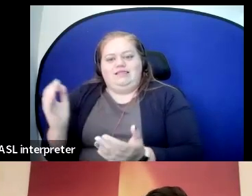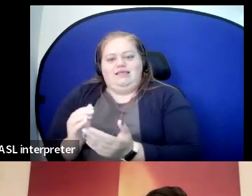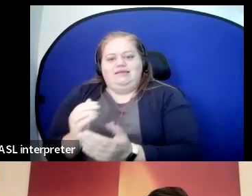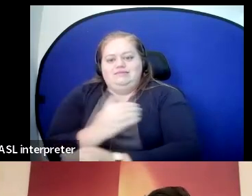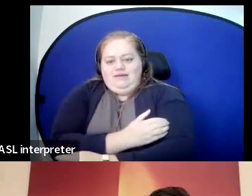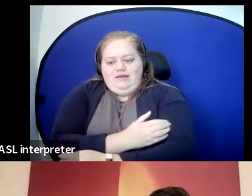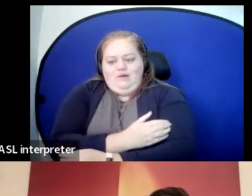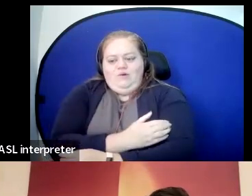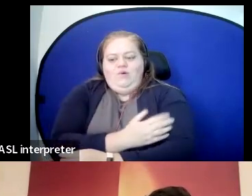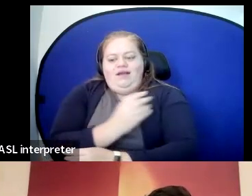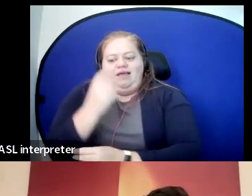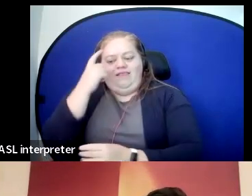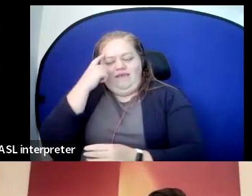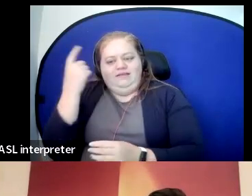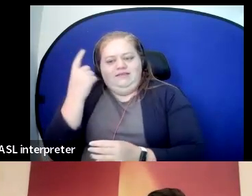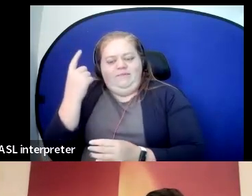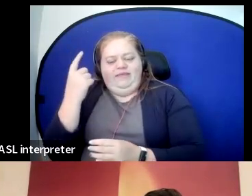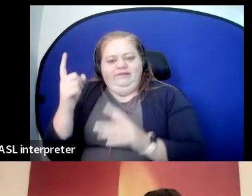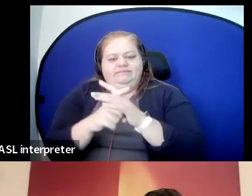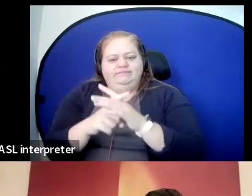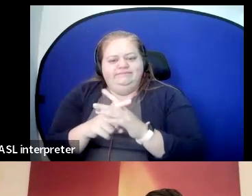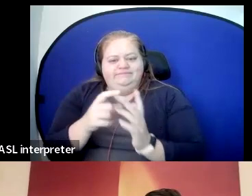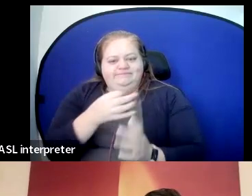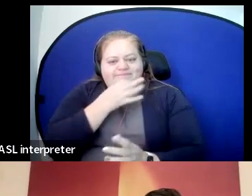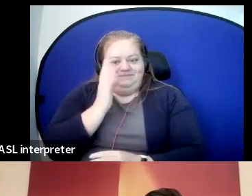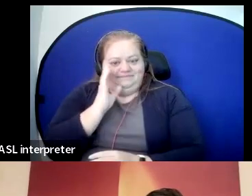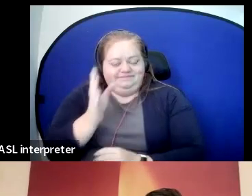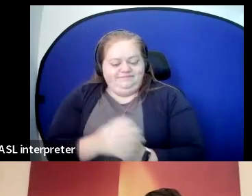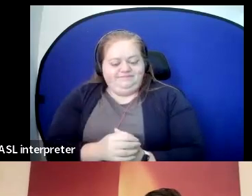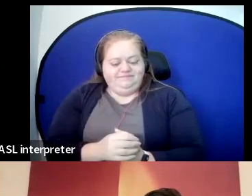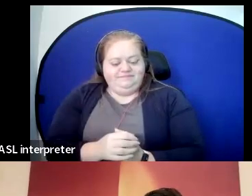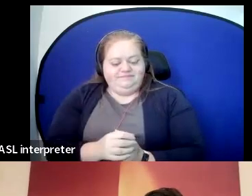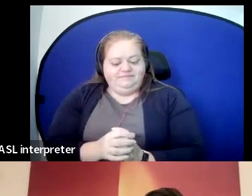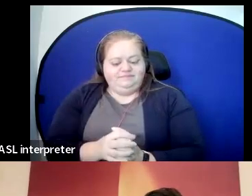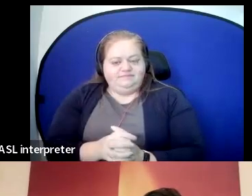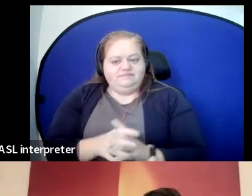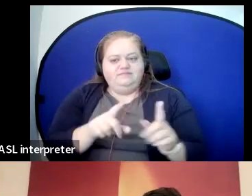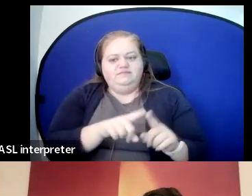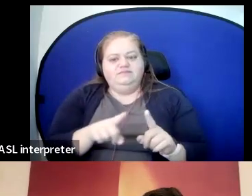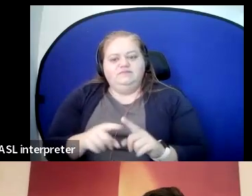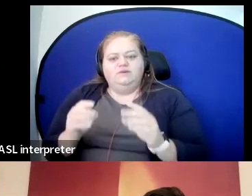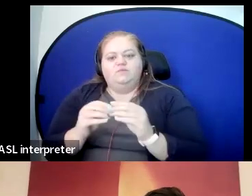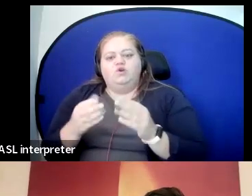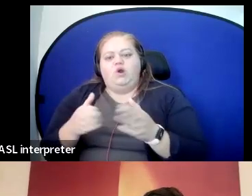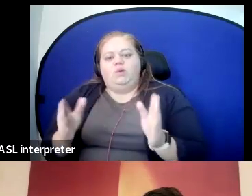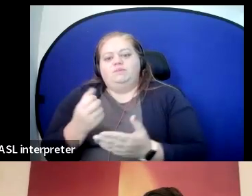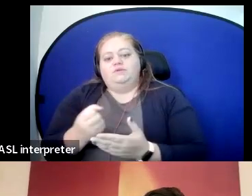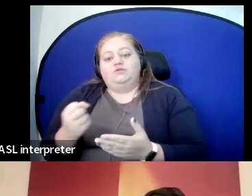And I think there is something coming. I also would like to see more in open source advancement,